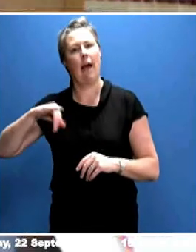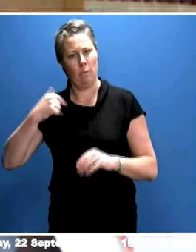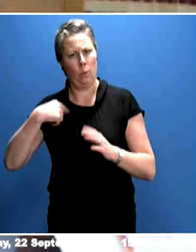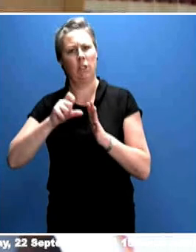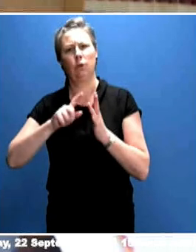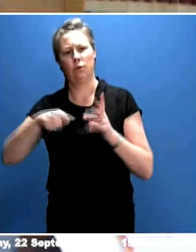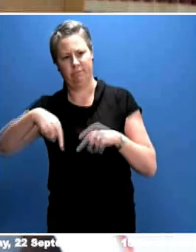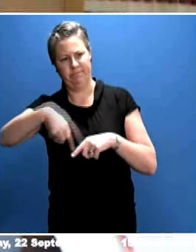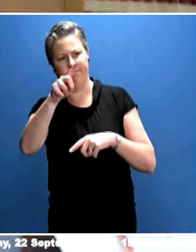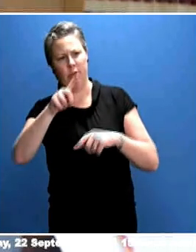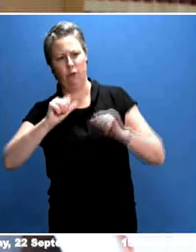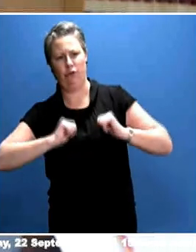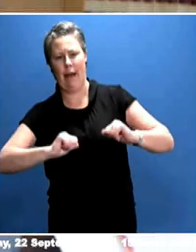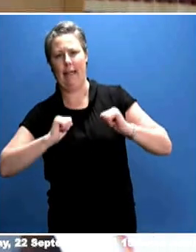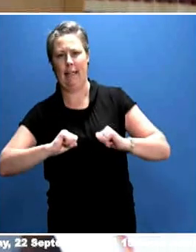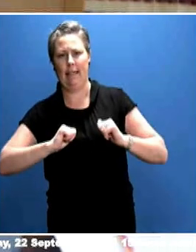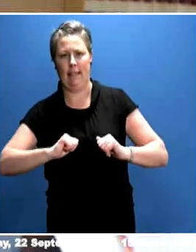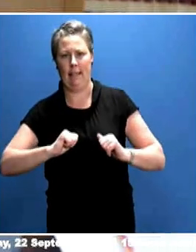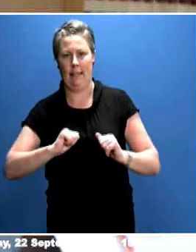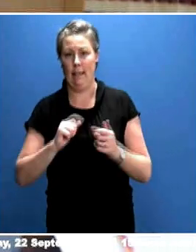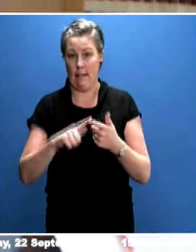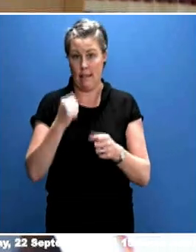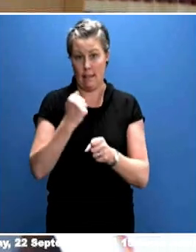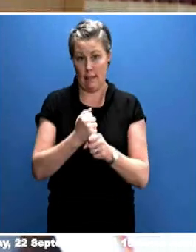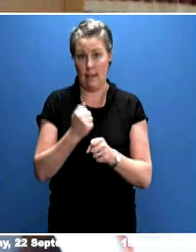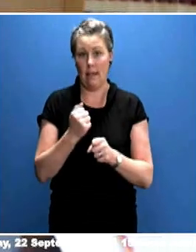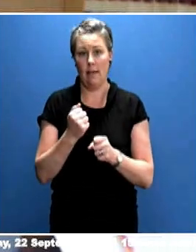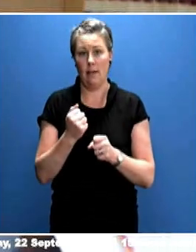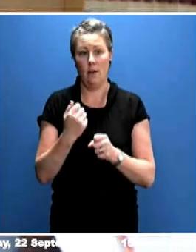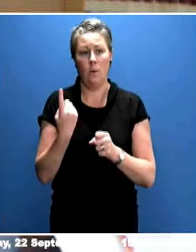where it's available. Like, a number of our, particularly our specialist practitioners